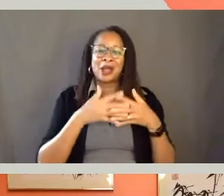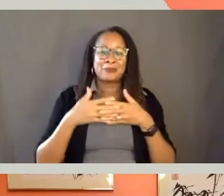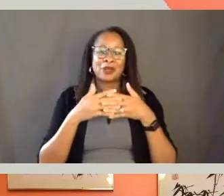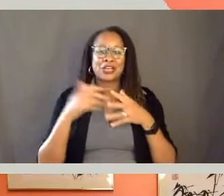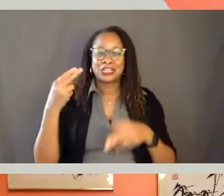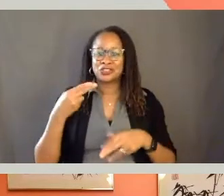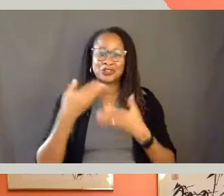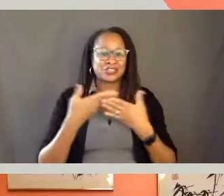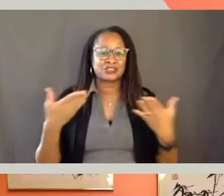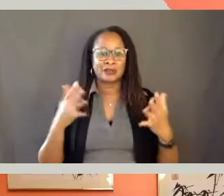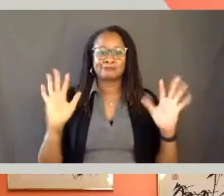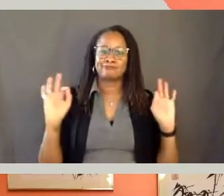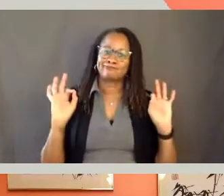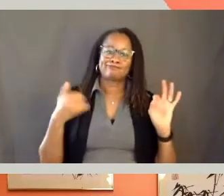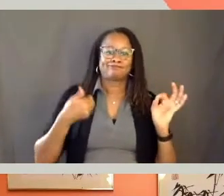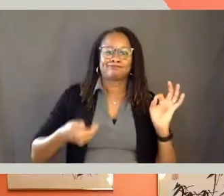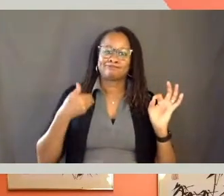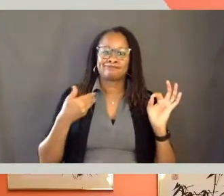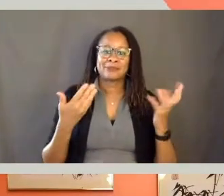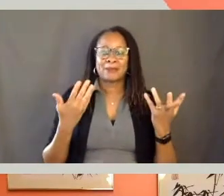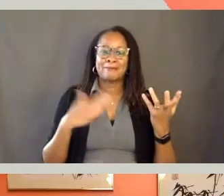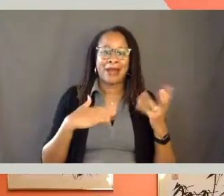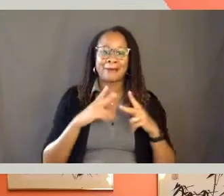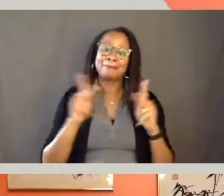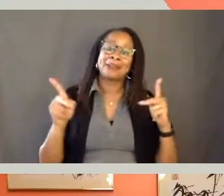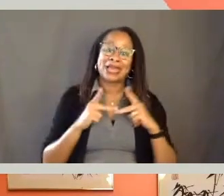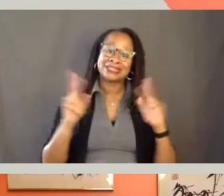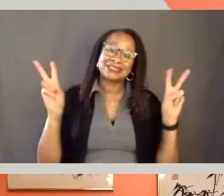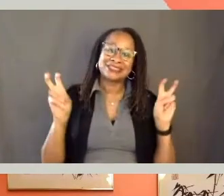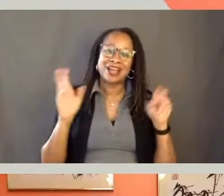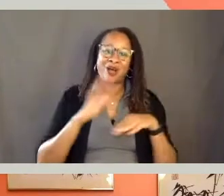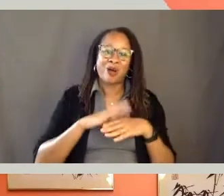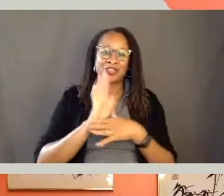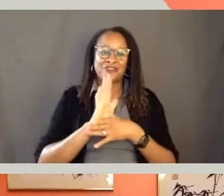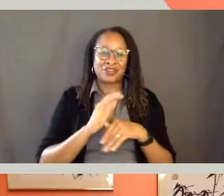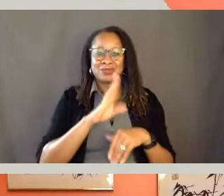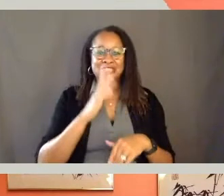and my sort of place on the film was never questioned,